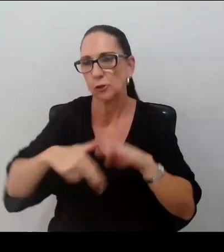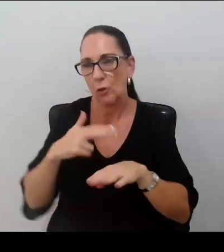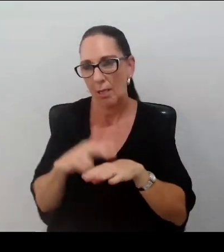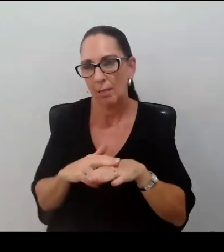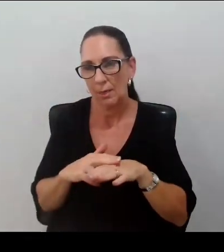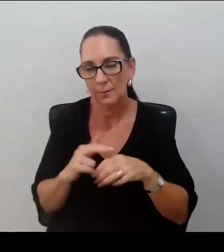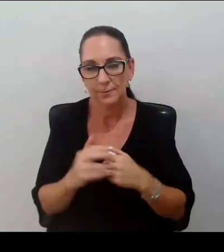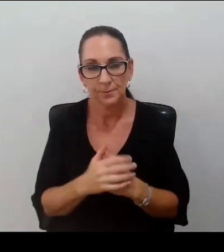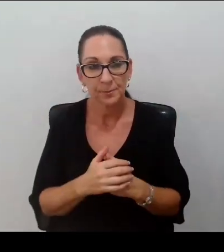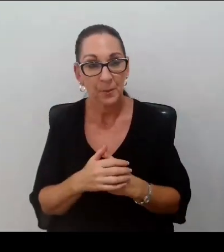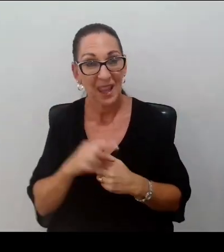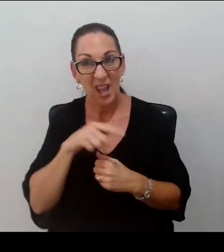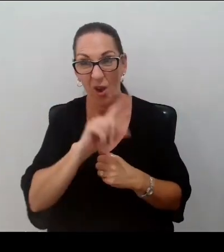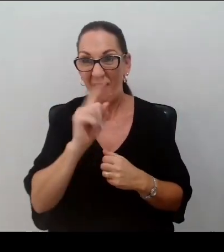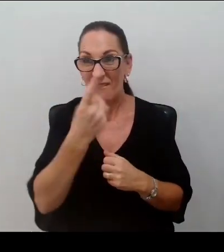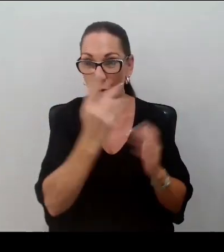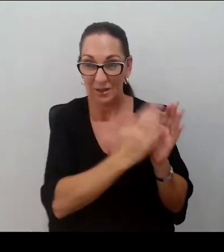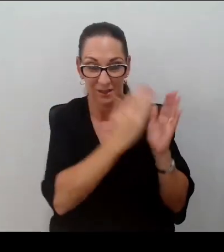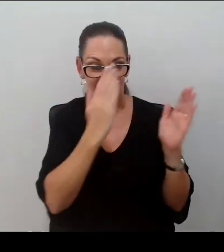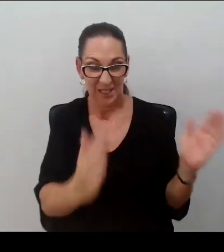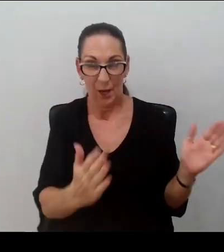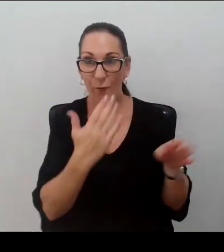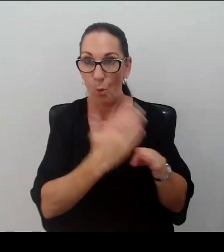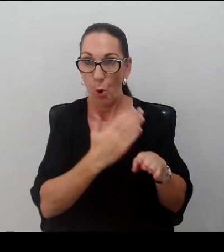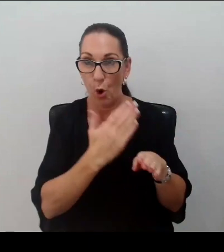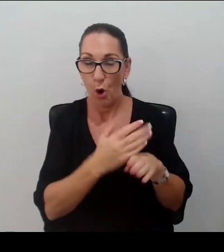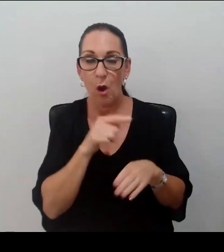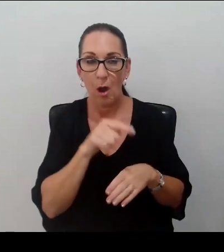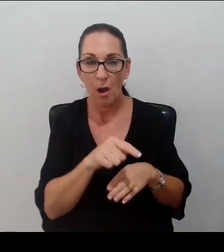This first stage of work, similar to the data, will focus on the development of